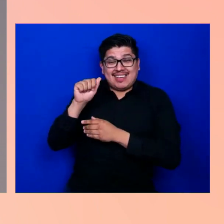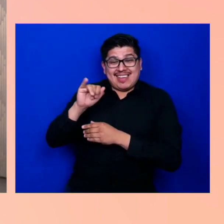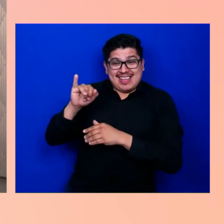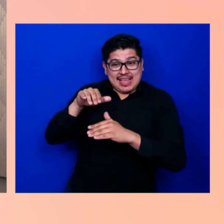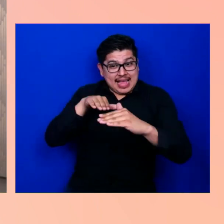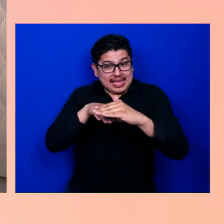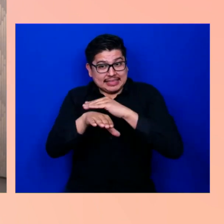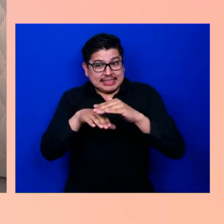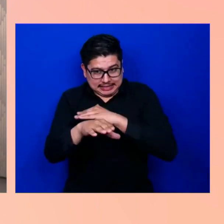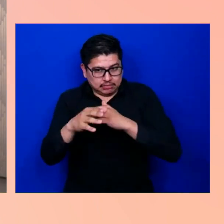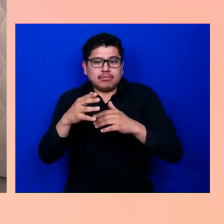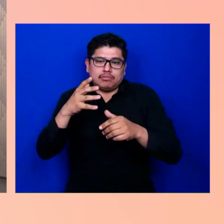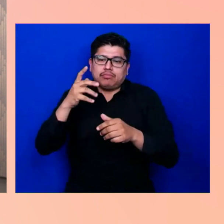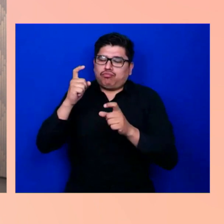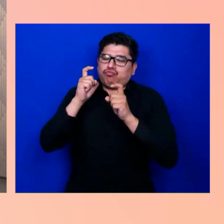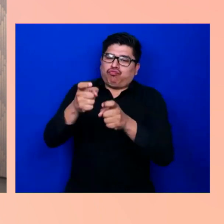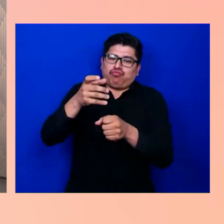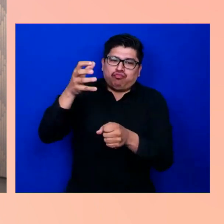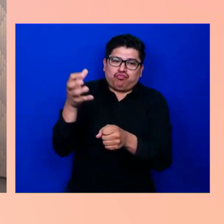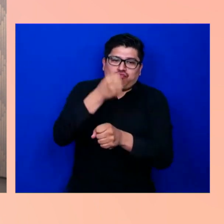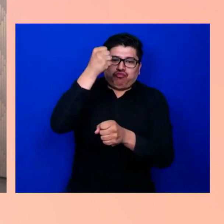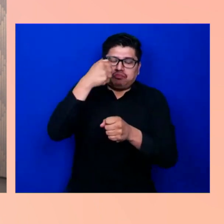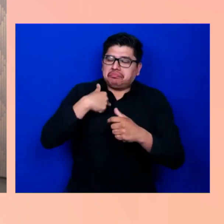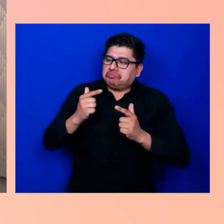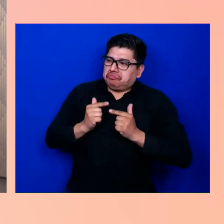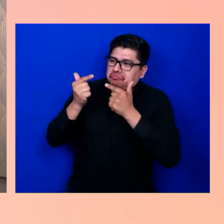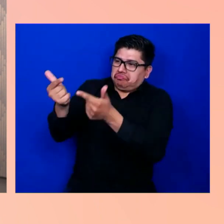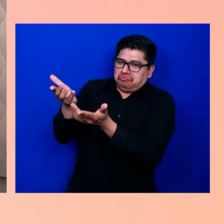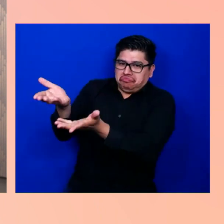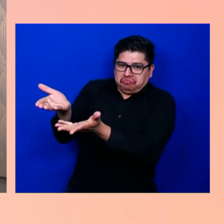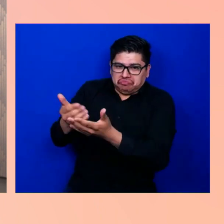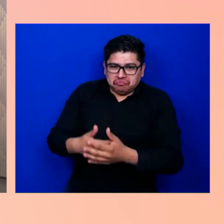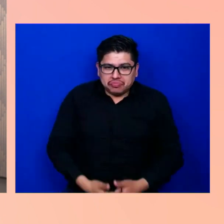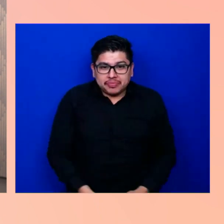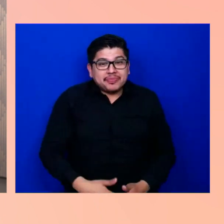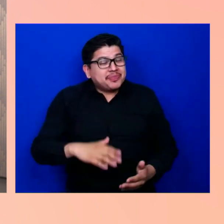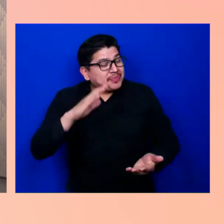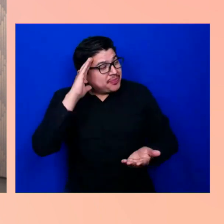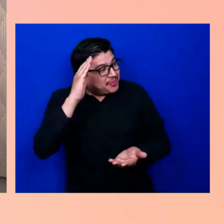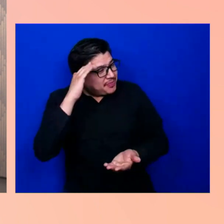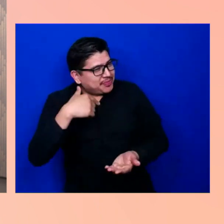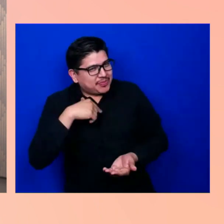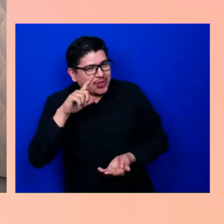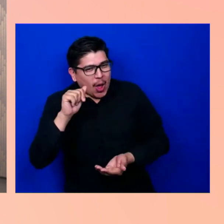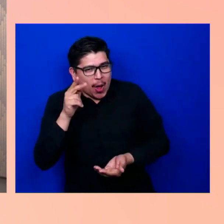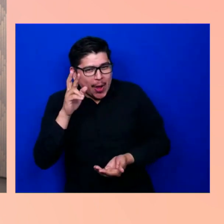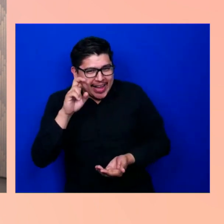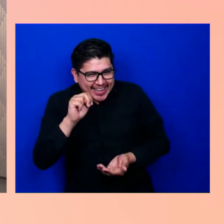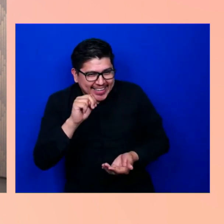Hi, I'm Lauren Gardner and I lead Microsoft's Global Talent Acquisition Team.